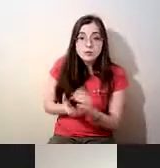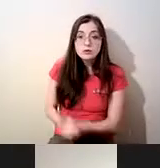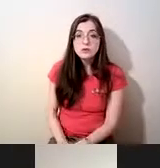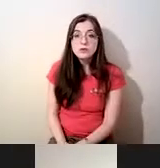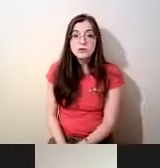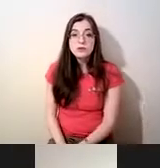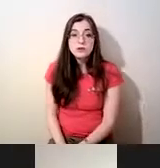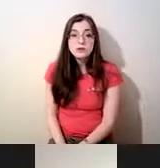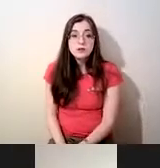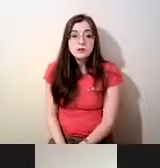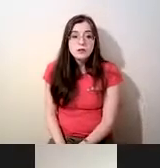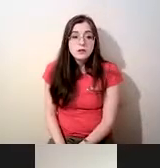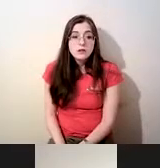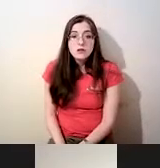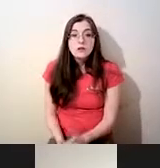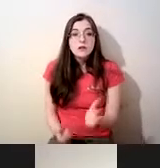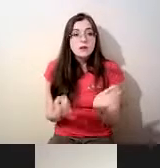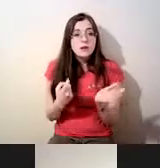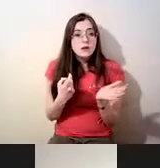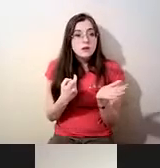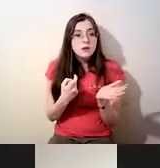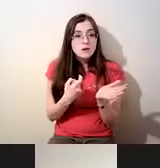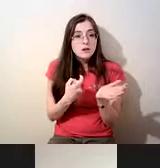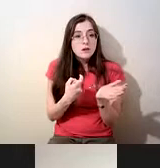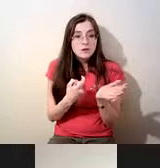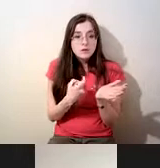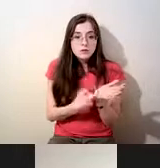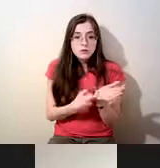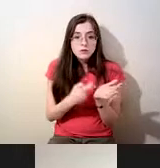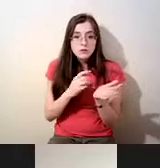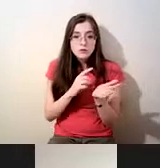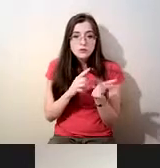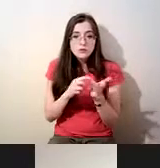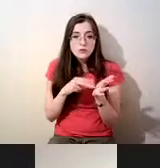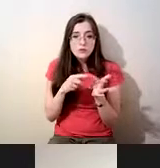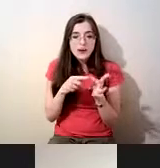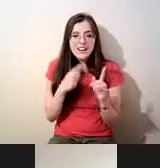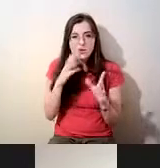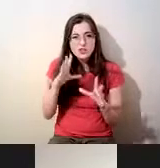yes right yeah i just wanted to bring this to attention because it's not really talked a lot